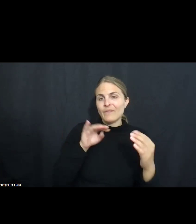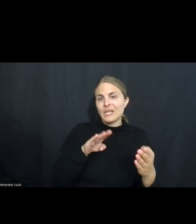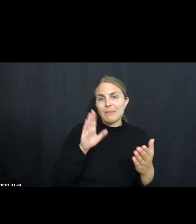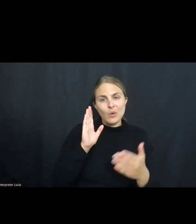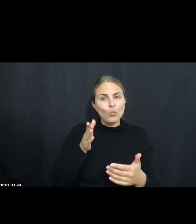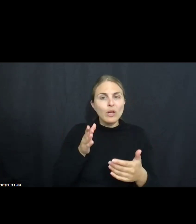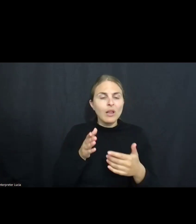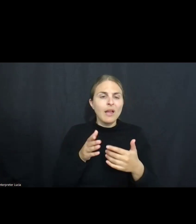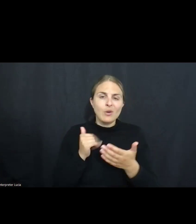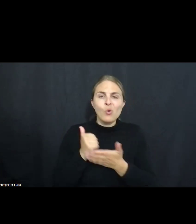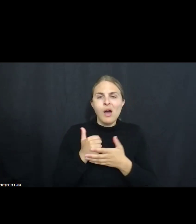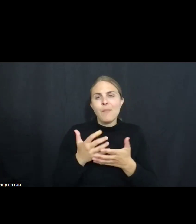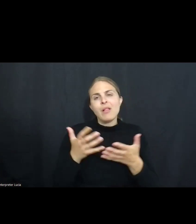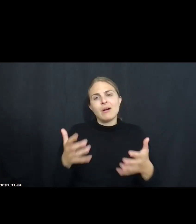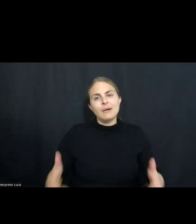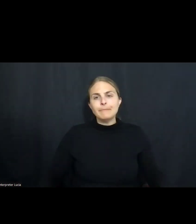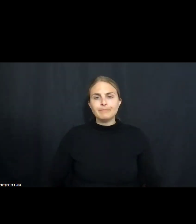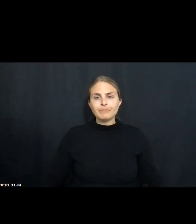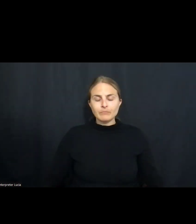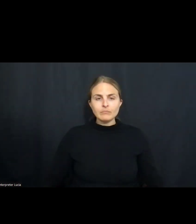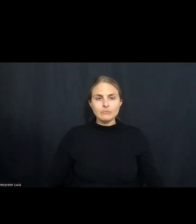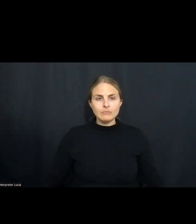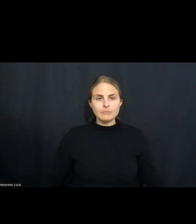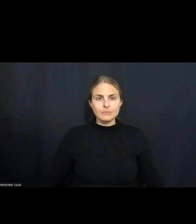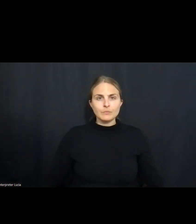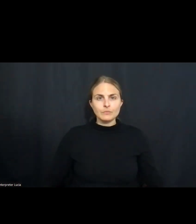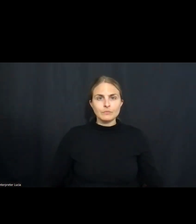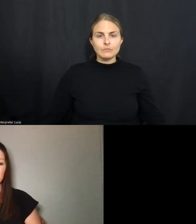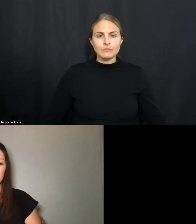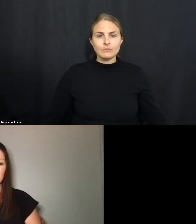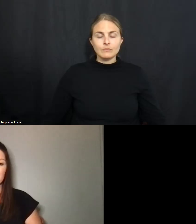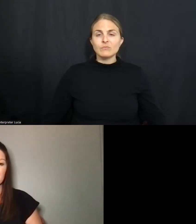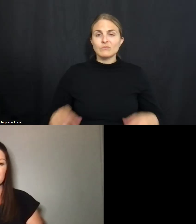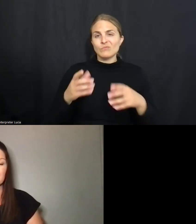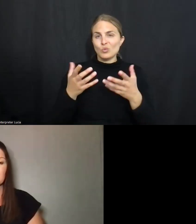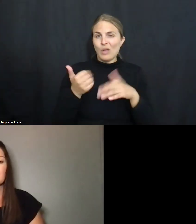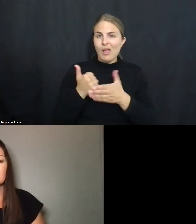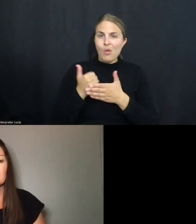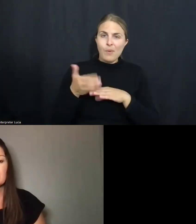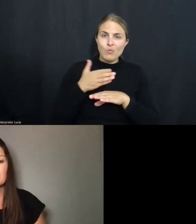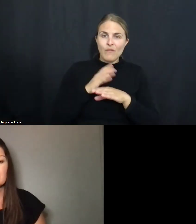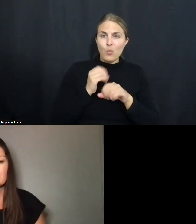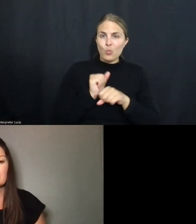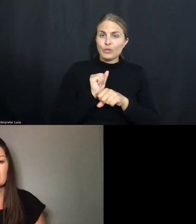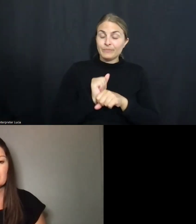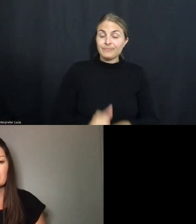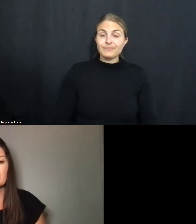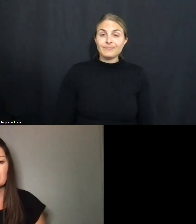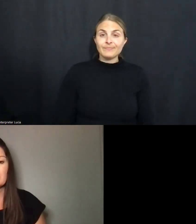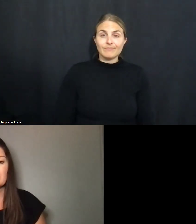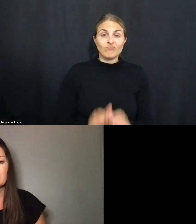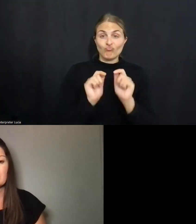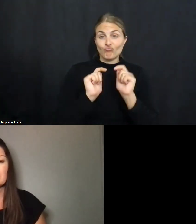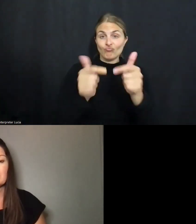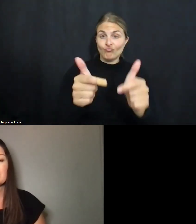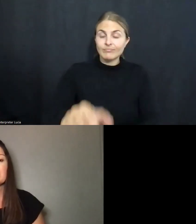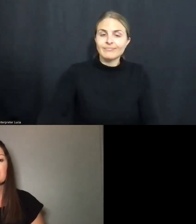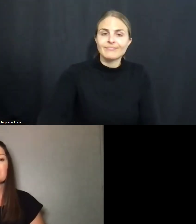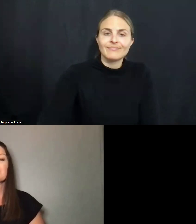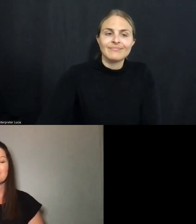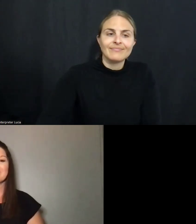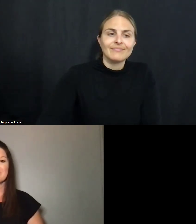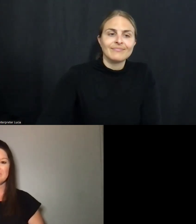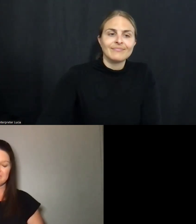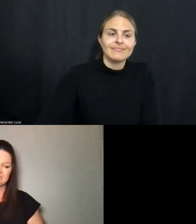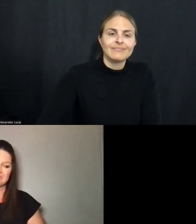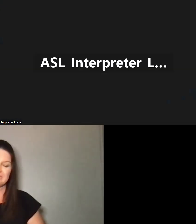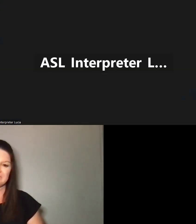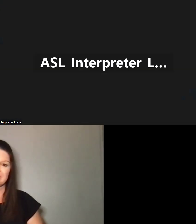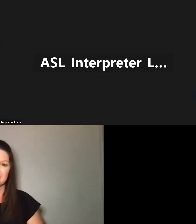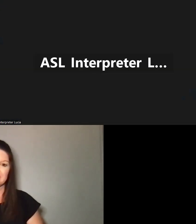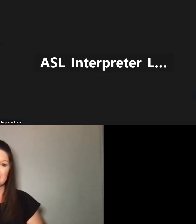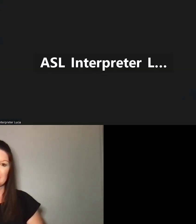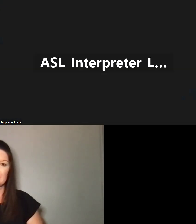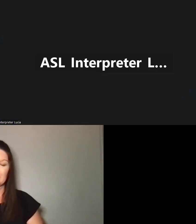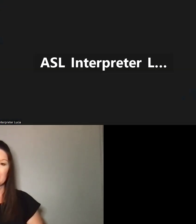couple of years